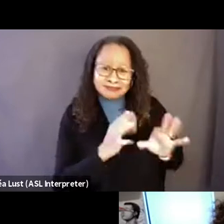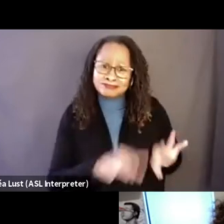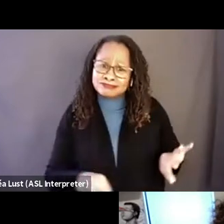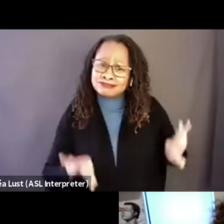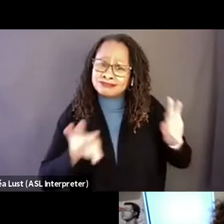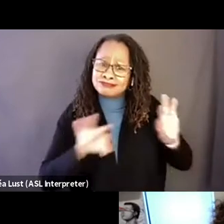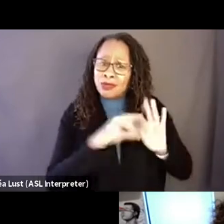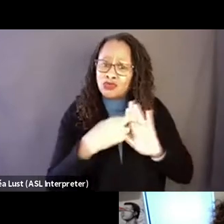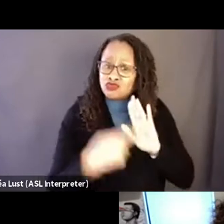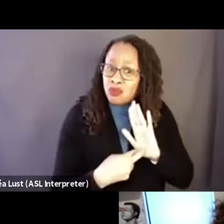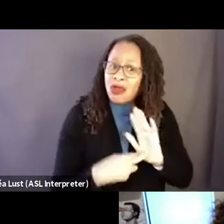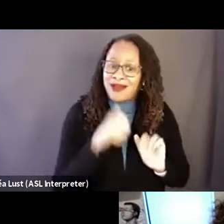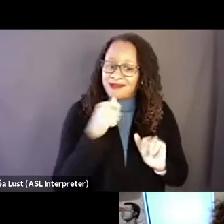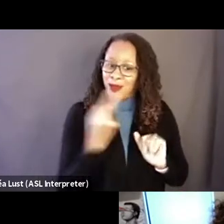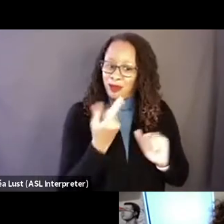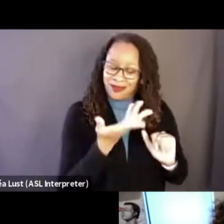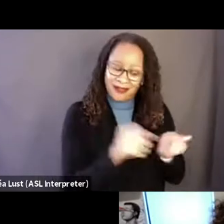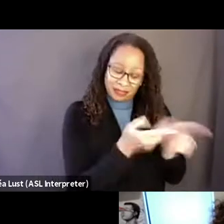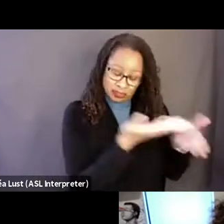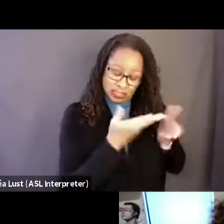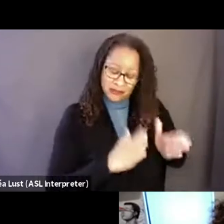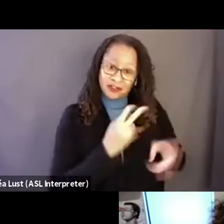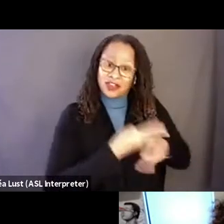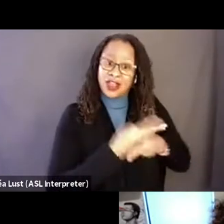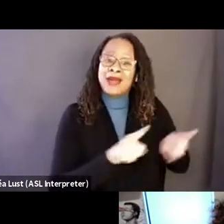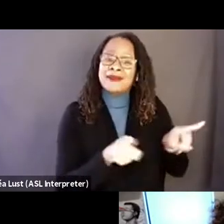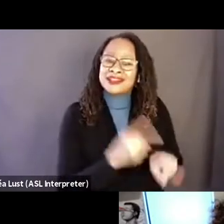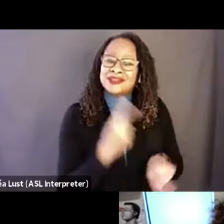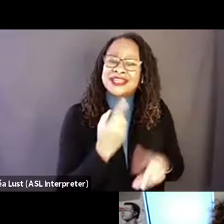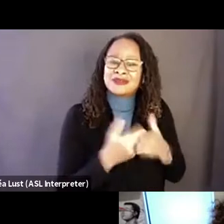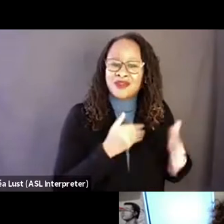not only as receivers of care, but just as I said before, they're really protagonists in the space.